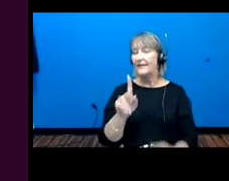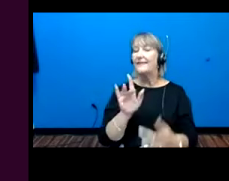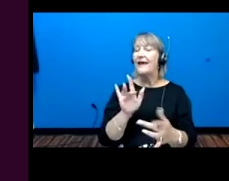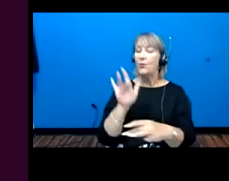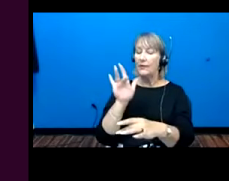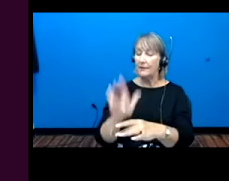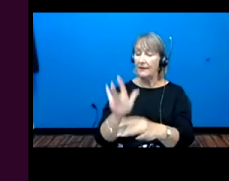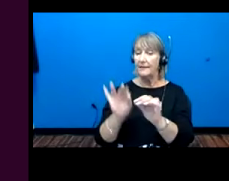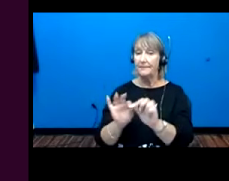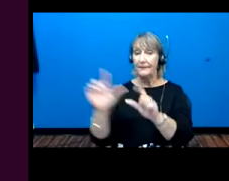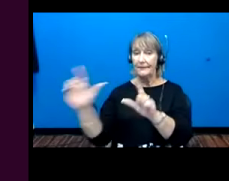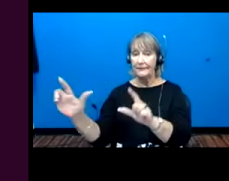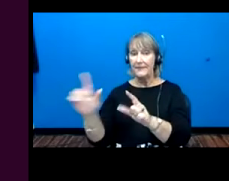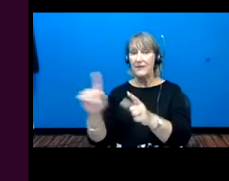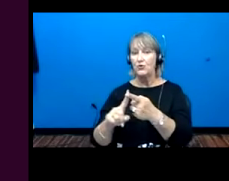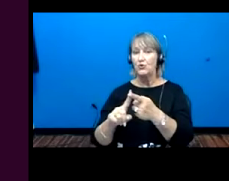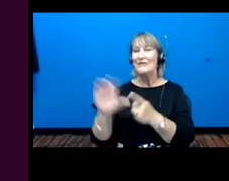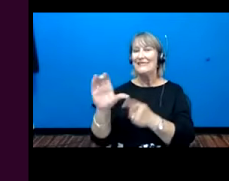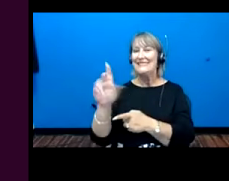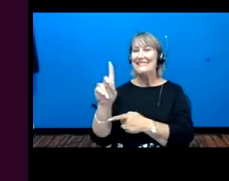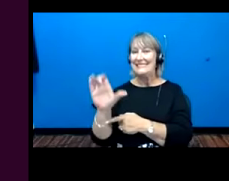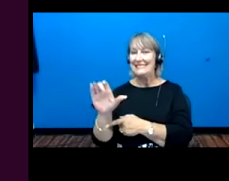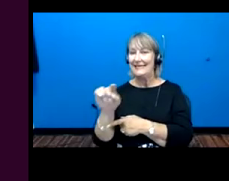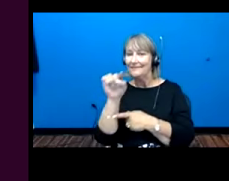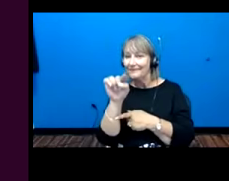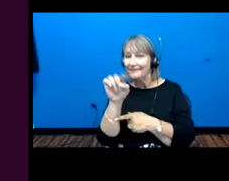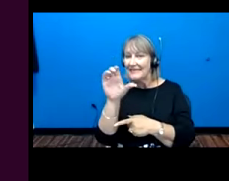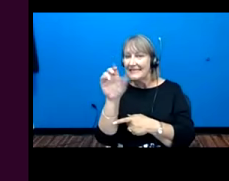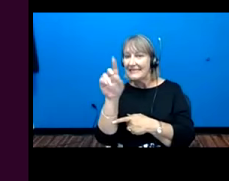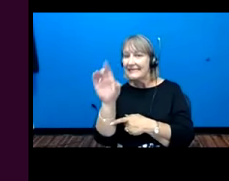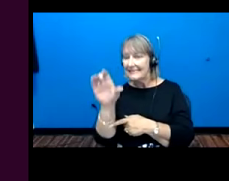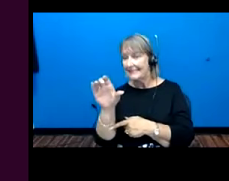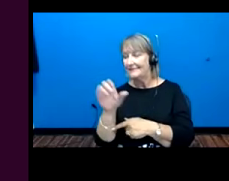And so here's a link here that you'll be able to go to click to go straight back to the CDC website